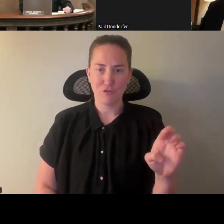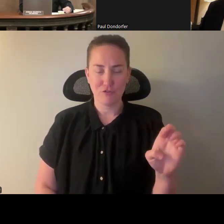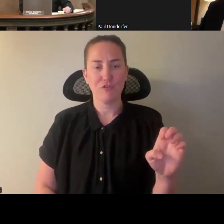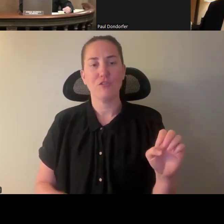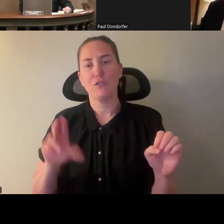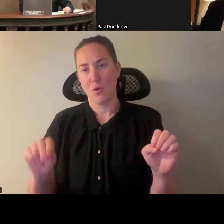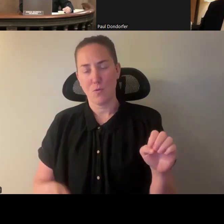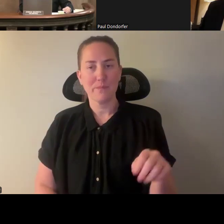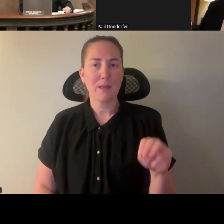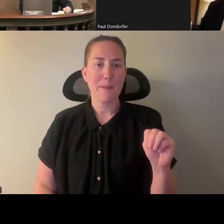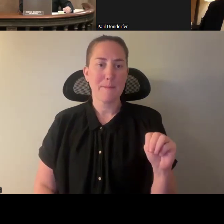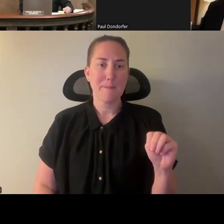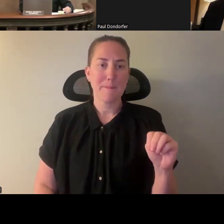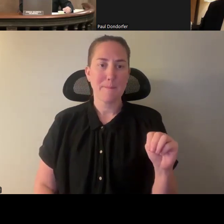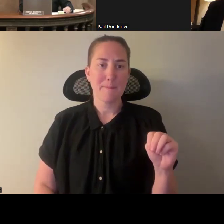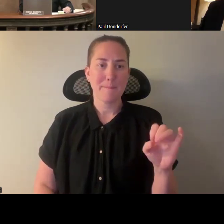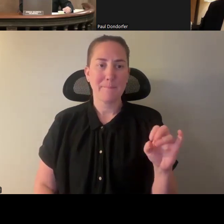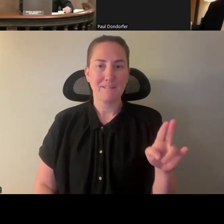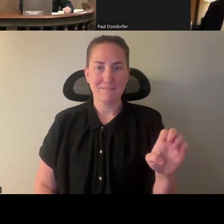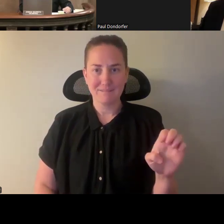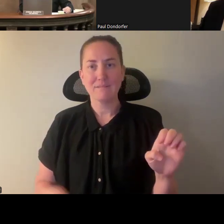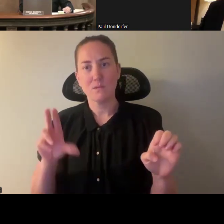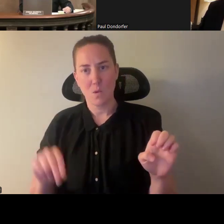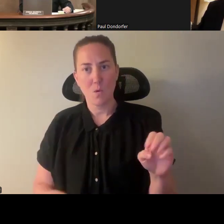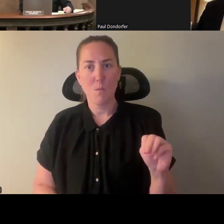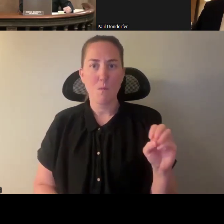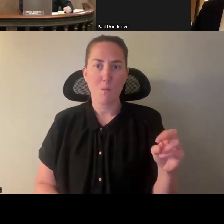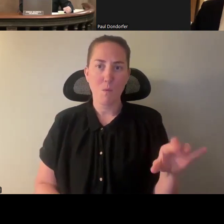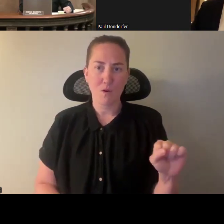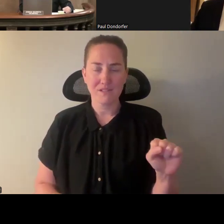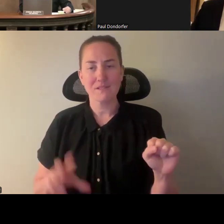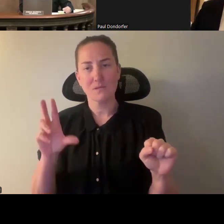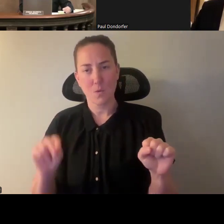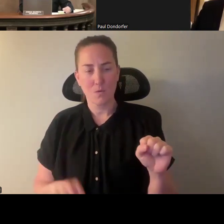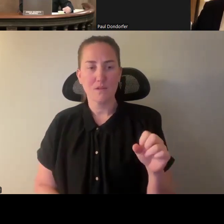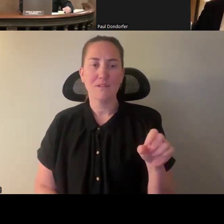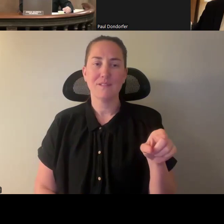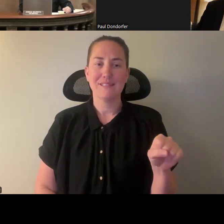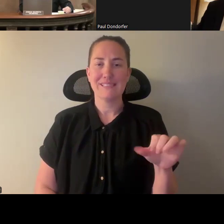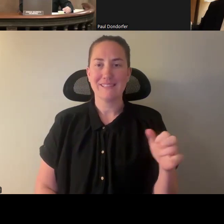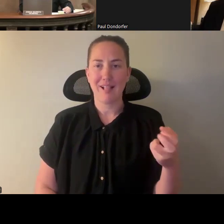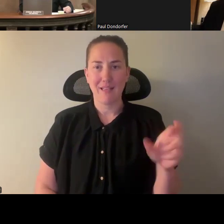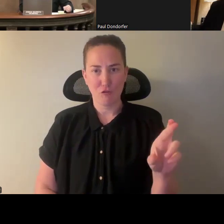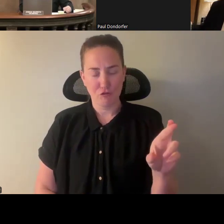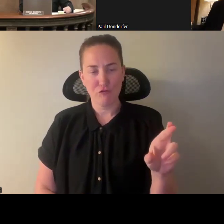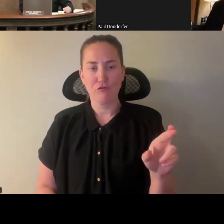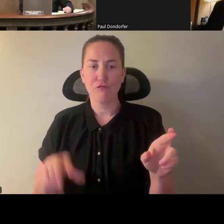votes no Mr Milan Mr Mil votes no Mr Morris Mr Morris votes no Mr Sinclair Mr Sinclair votes